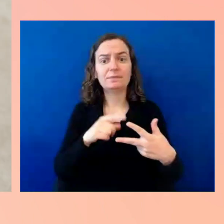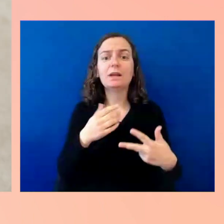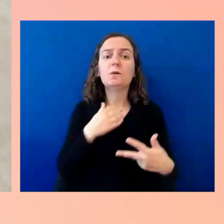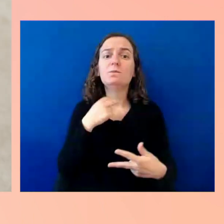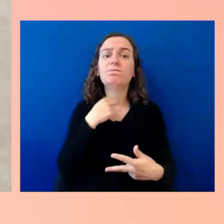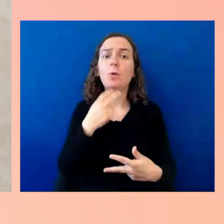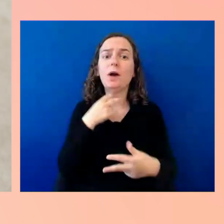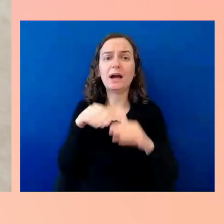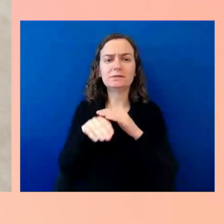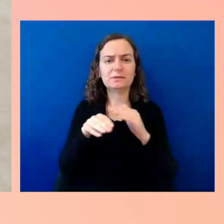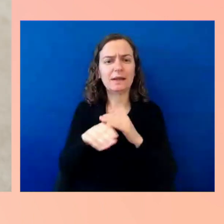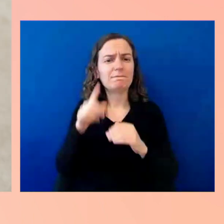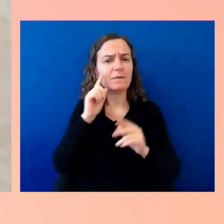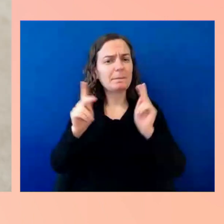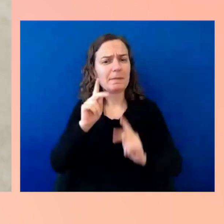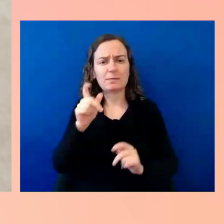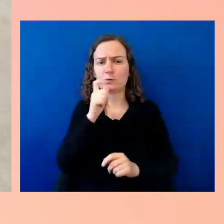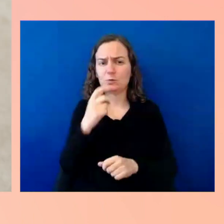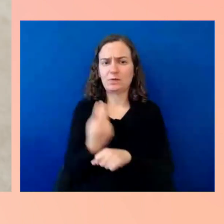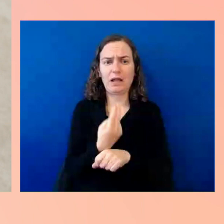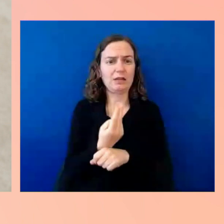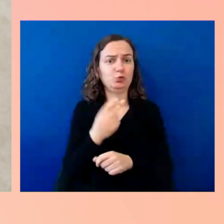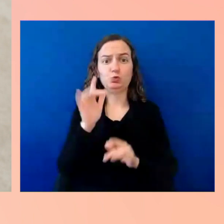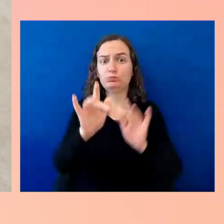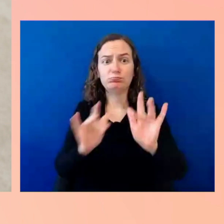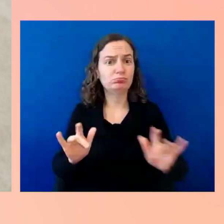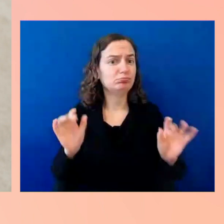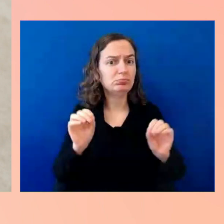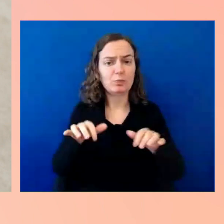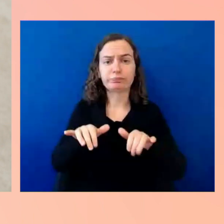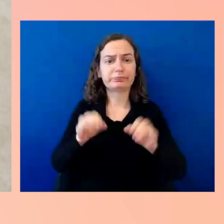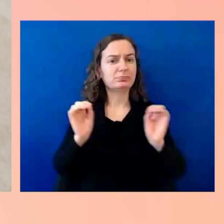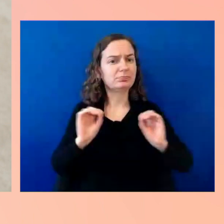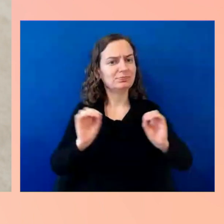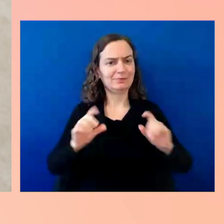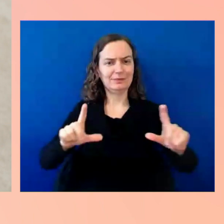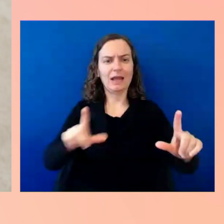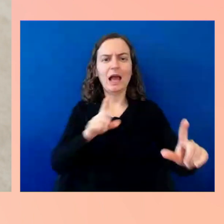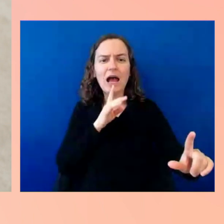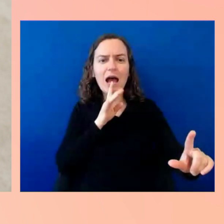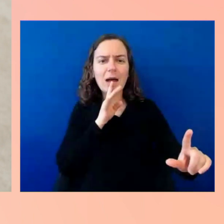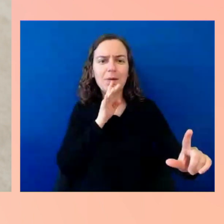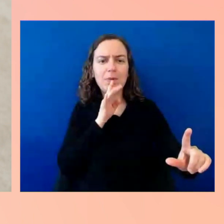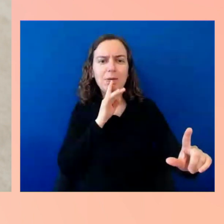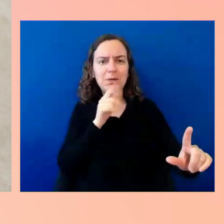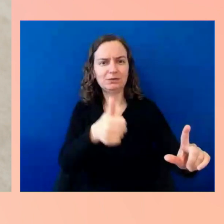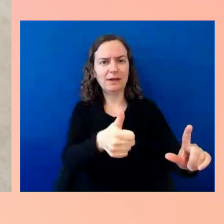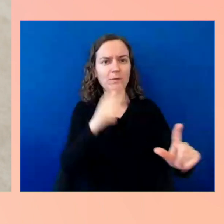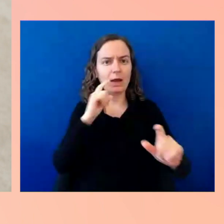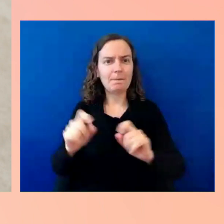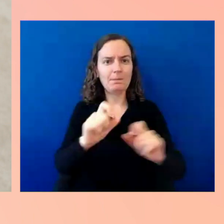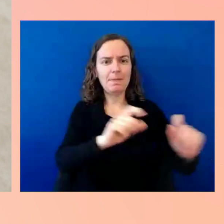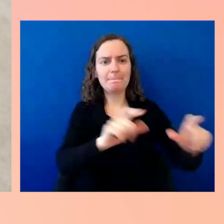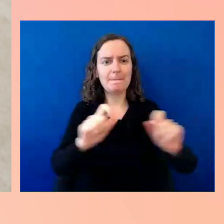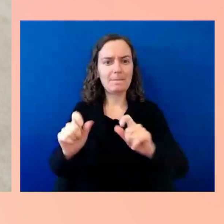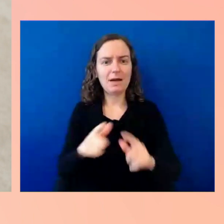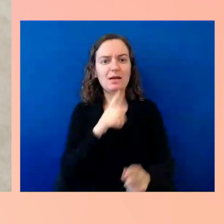their device and dictate content using their voice. Together with our Mobility Advisory Board, which is a community of experts